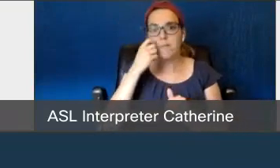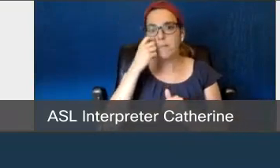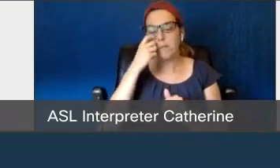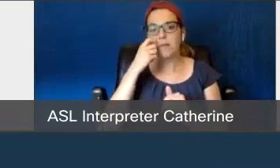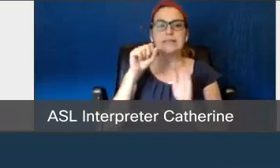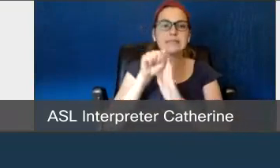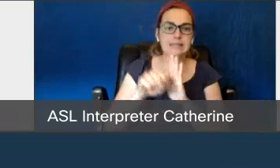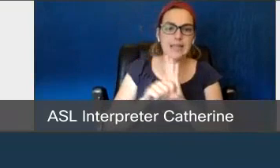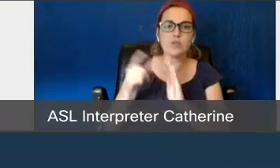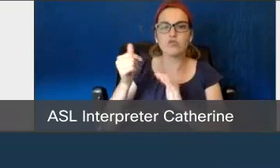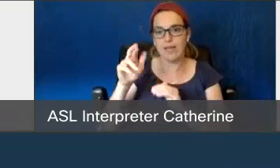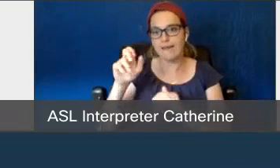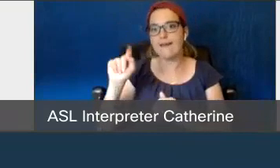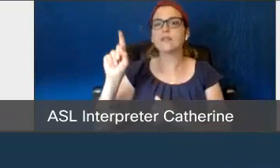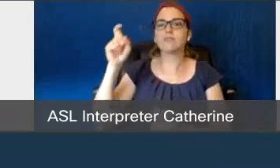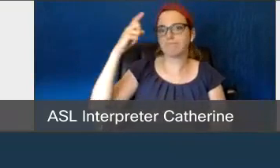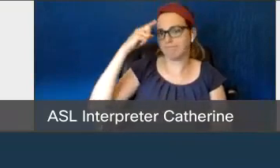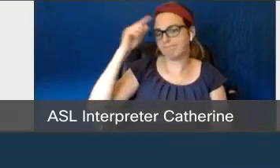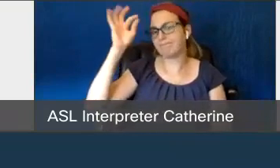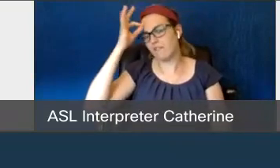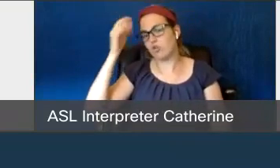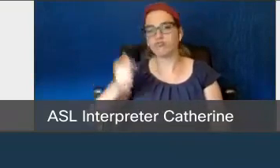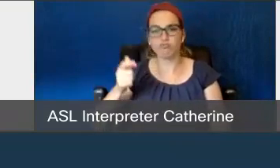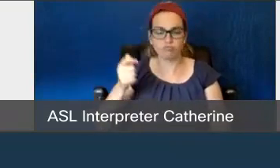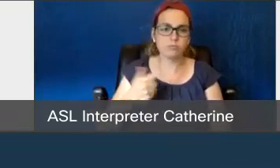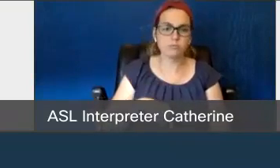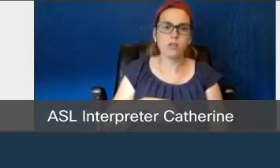that for the sake of time and of course there's additional information in the toolkit.